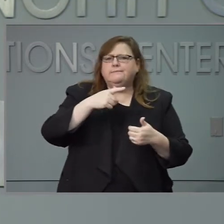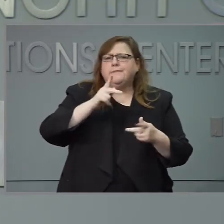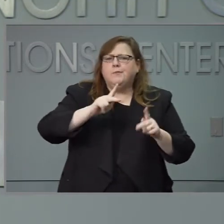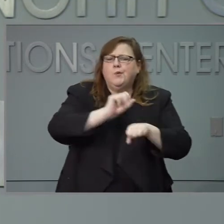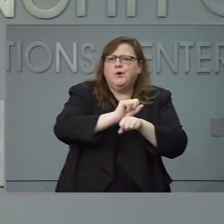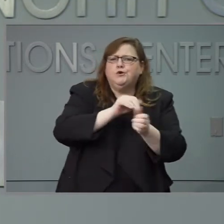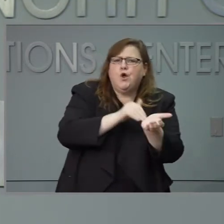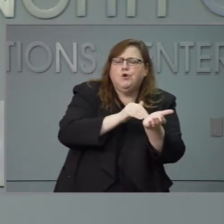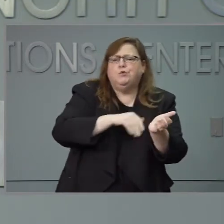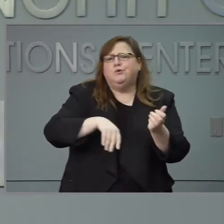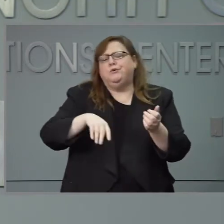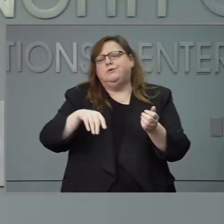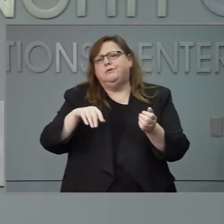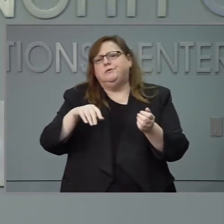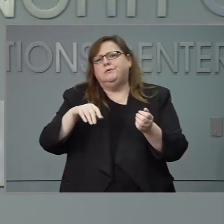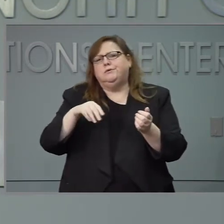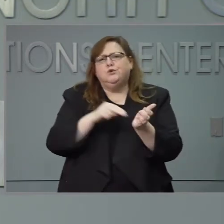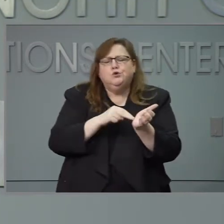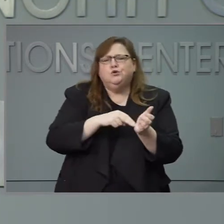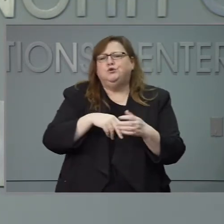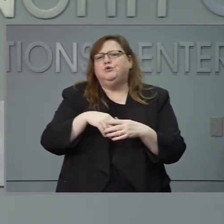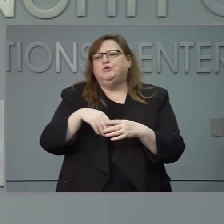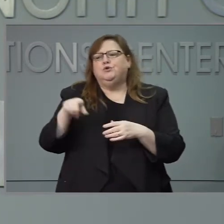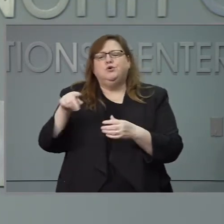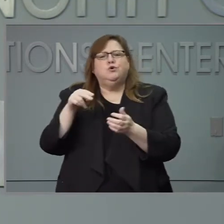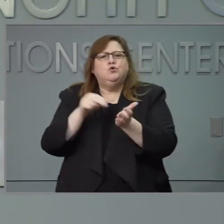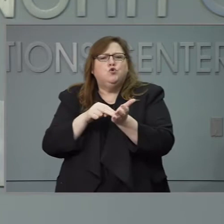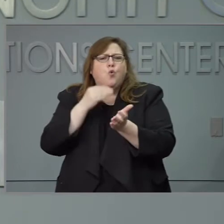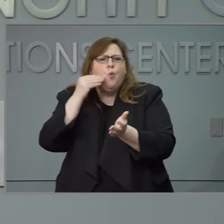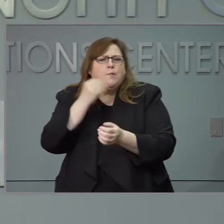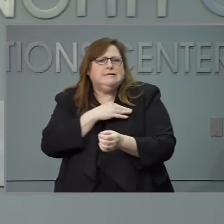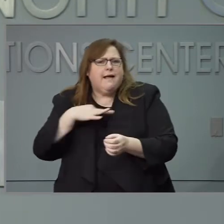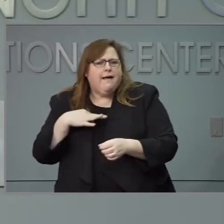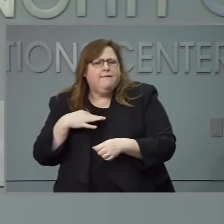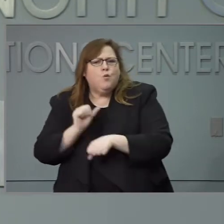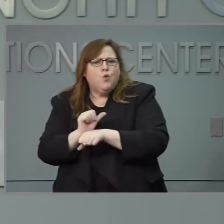EN MEDIO DE UNA PANDEMIA. PERO LO QUE ÉL QUIERE HACER SOBRE LAS